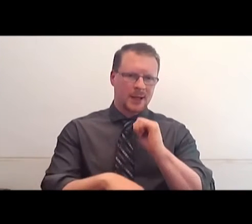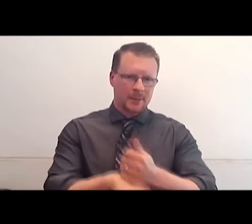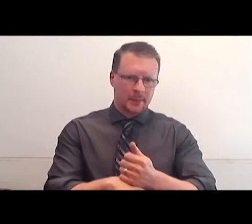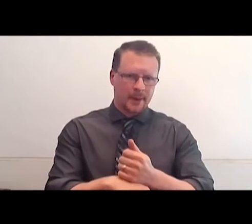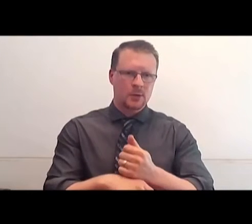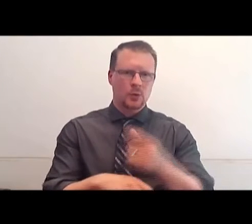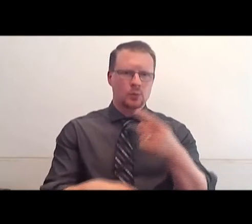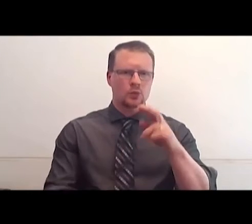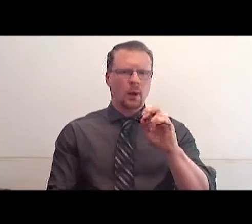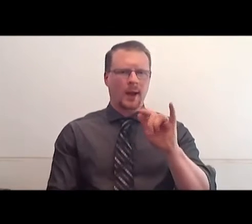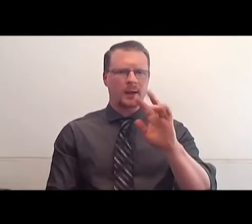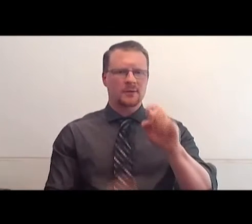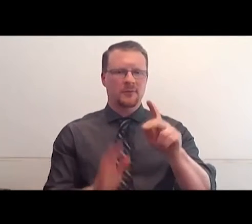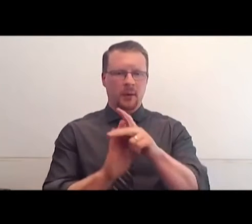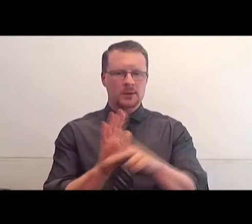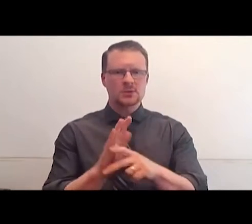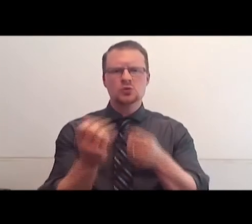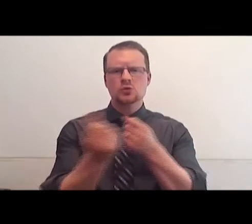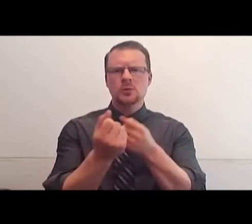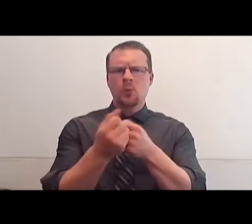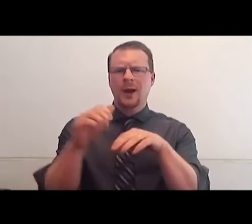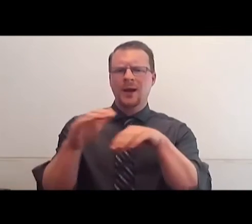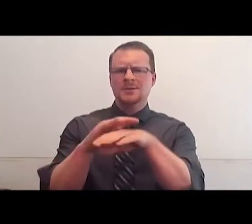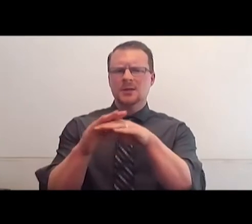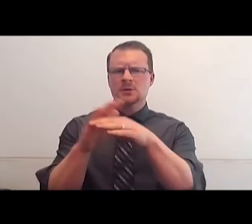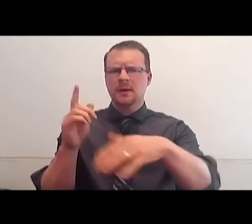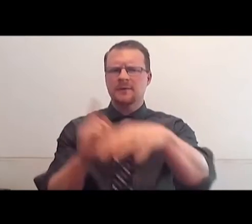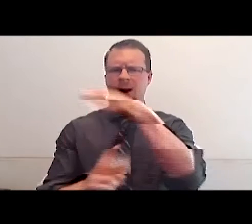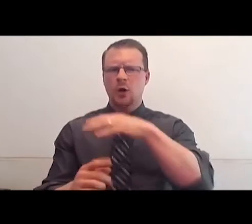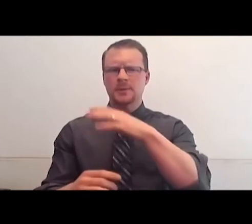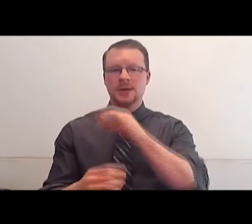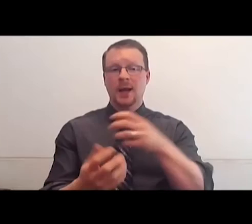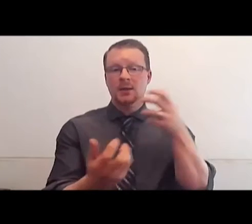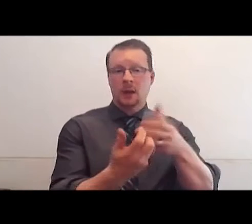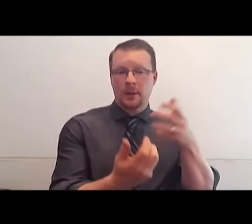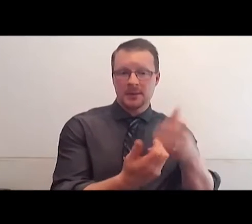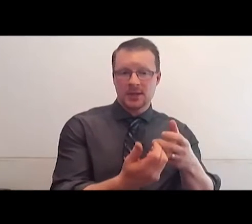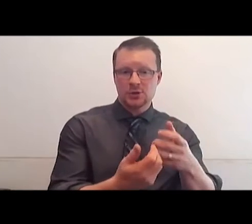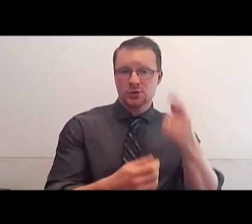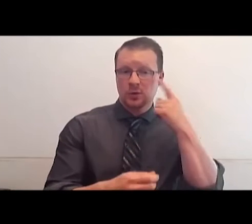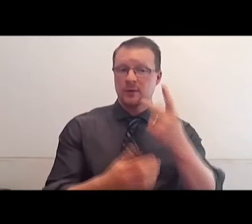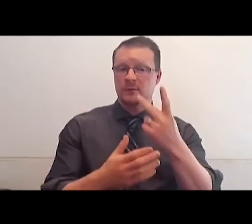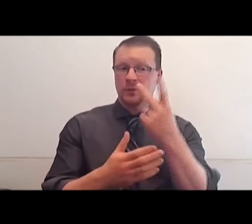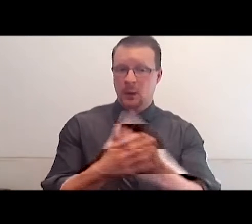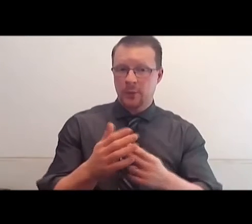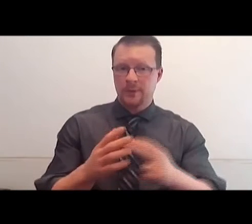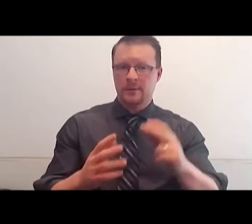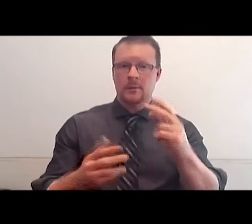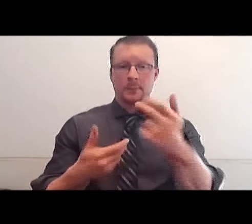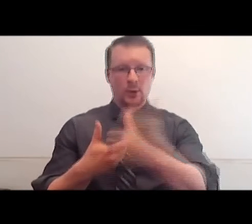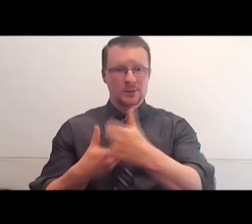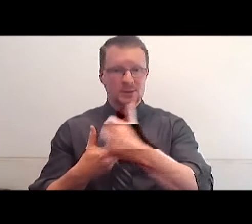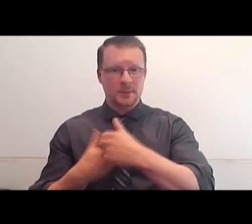Third, we must develop proactive policies to support accessible environments and accommodations for both